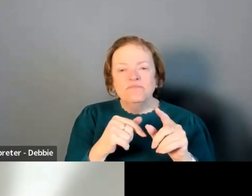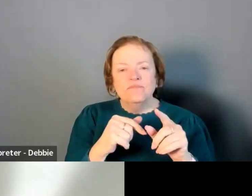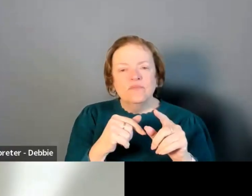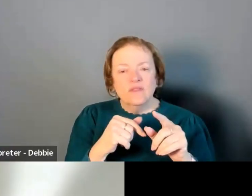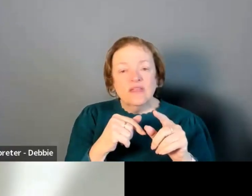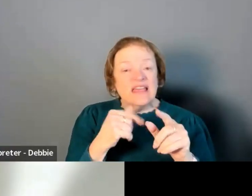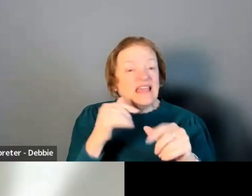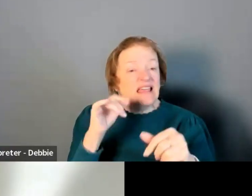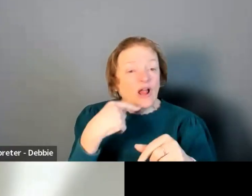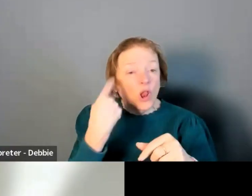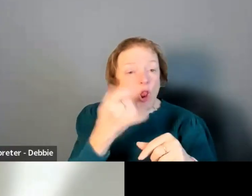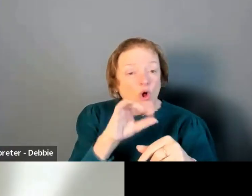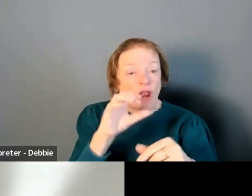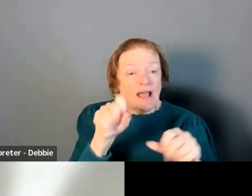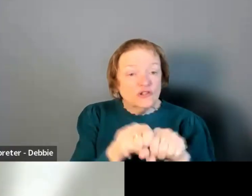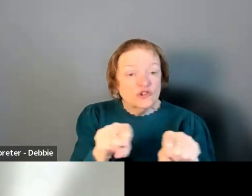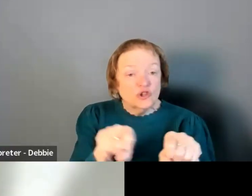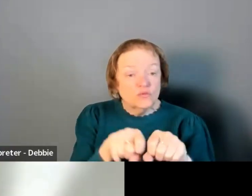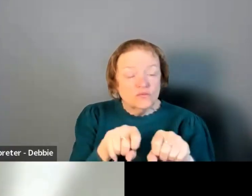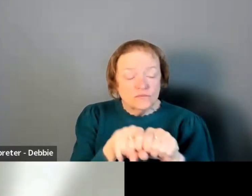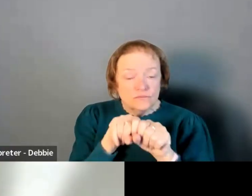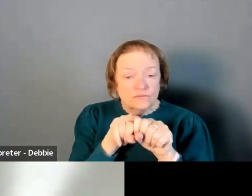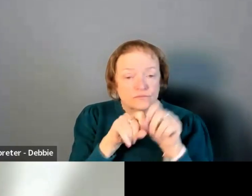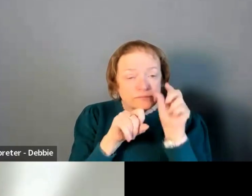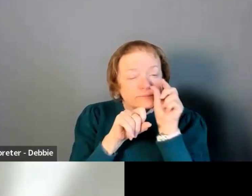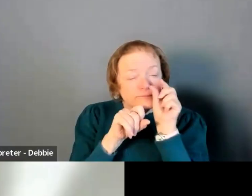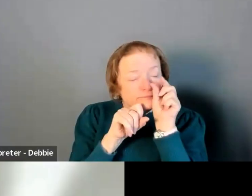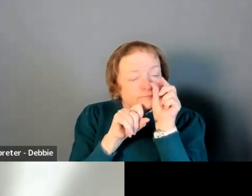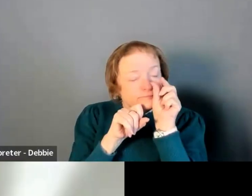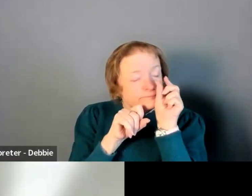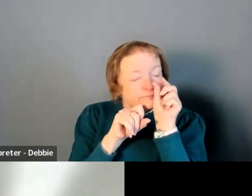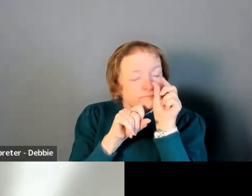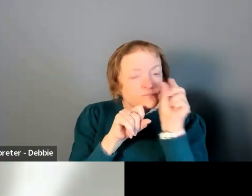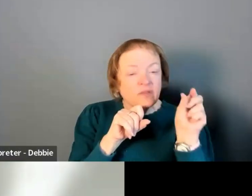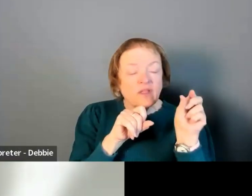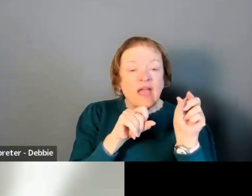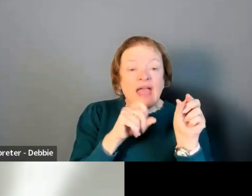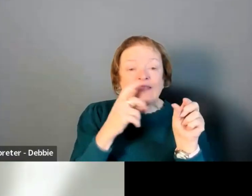and if you look on the so the only issue is, is you have to make sure that your students.